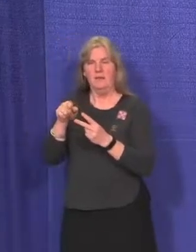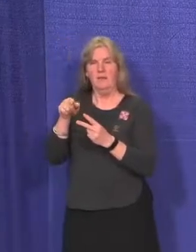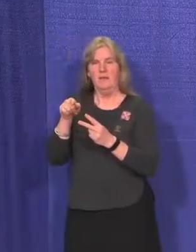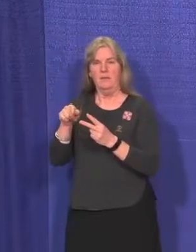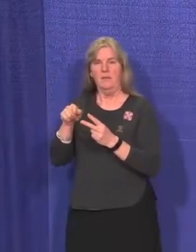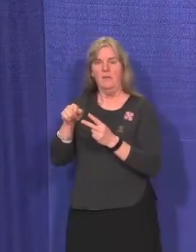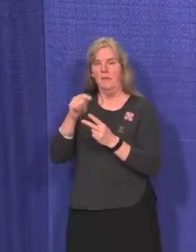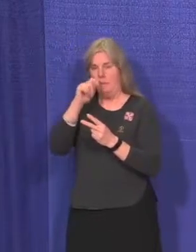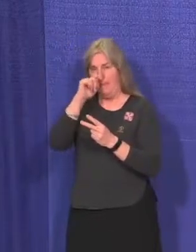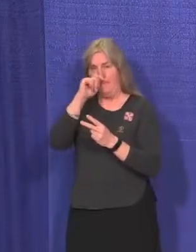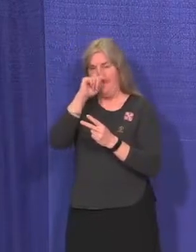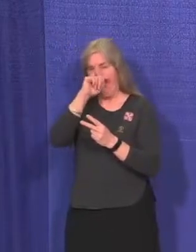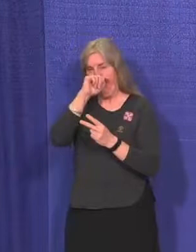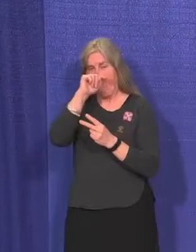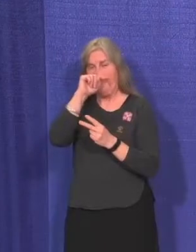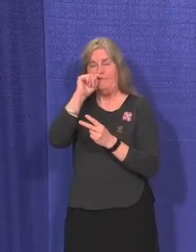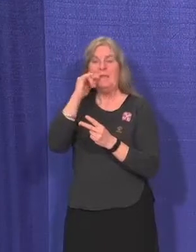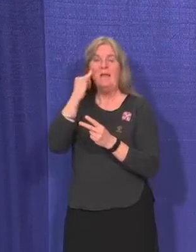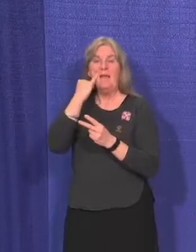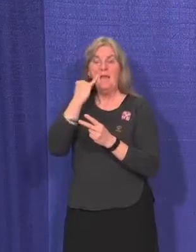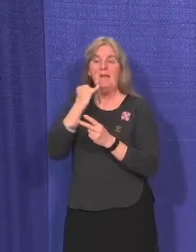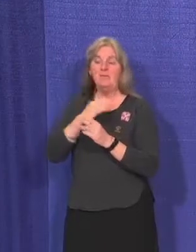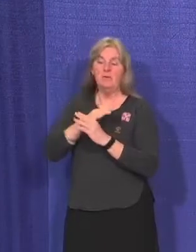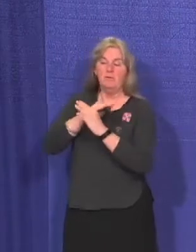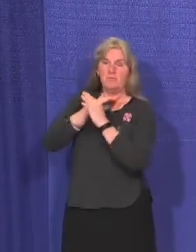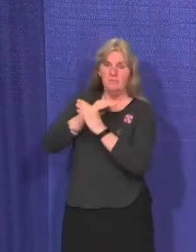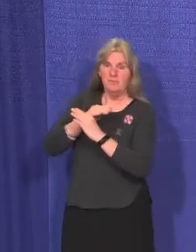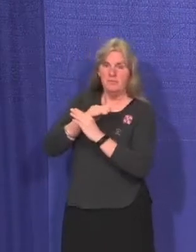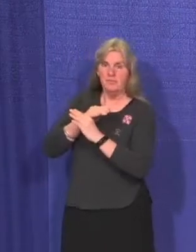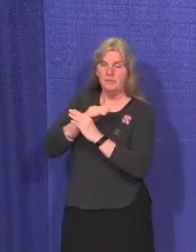information, particularly for